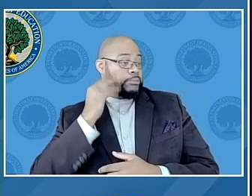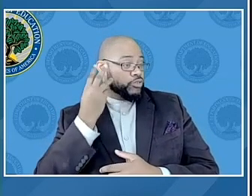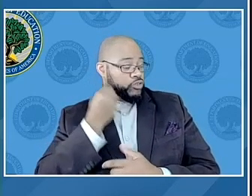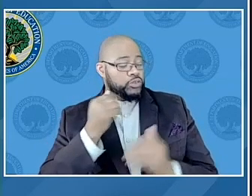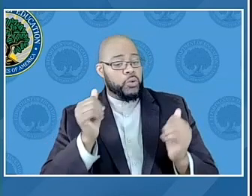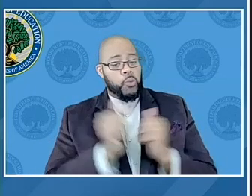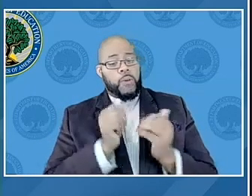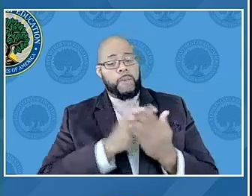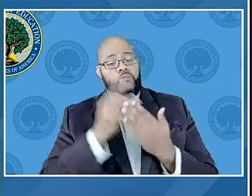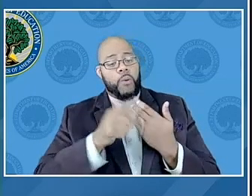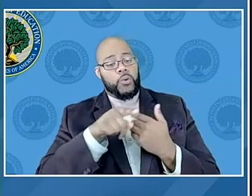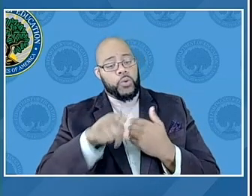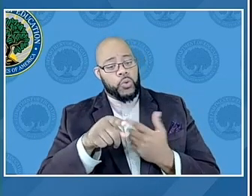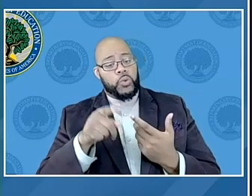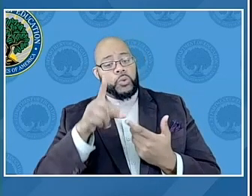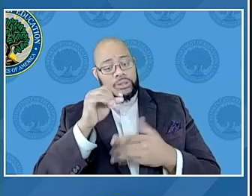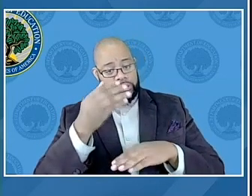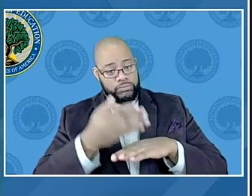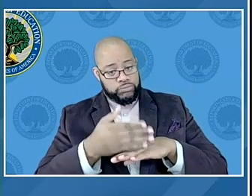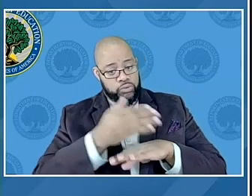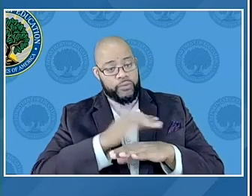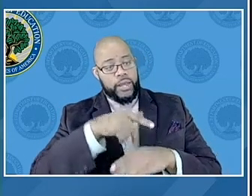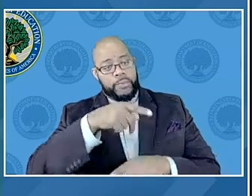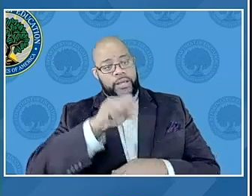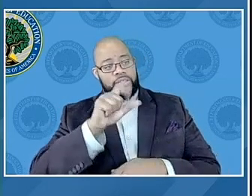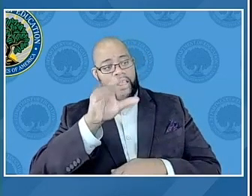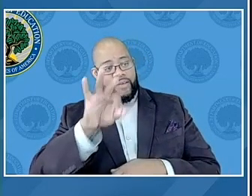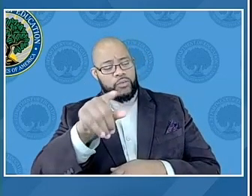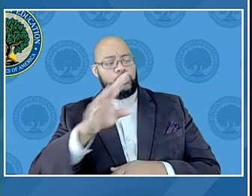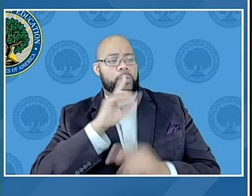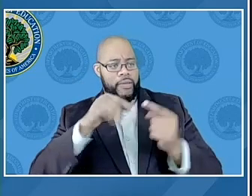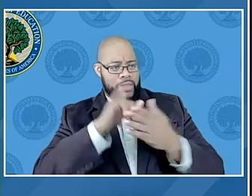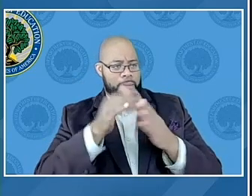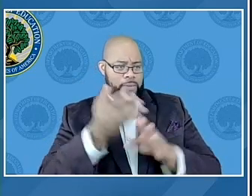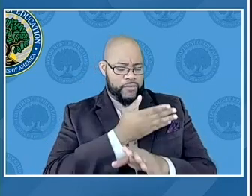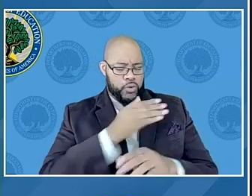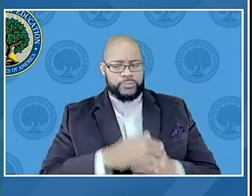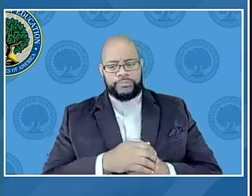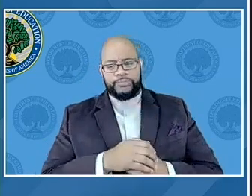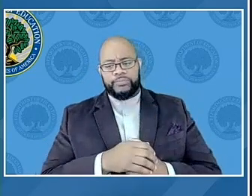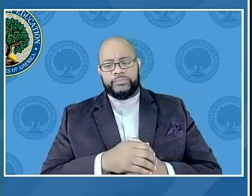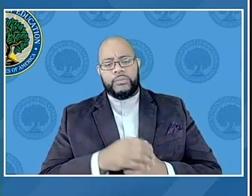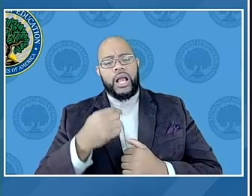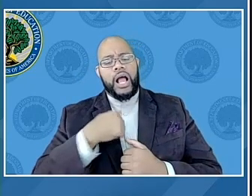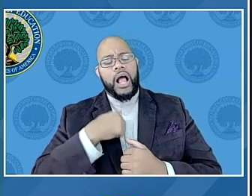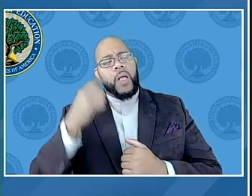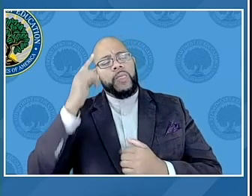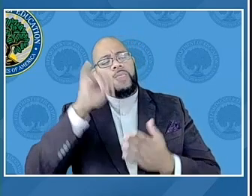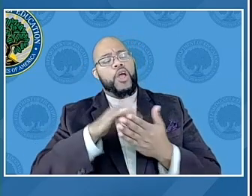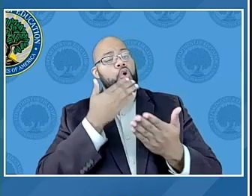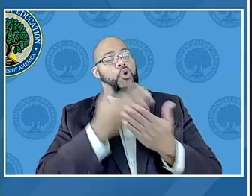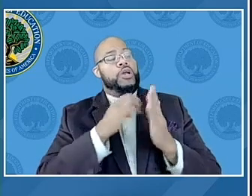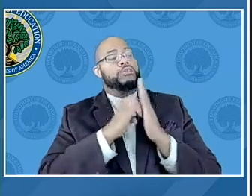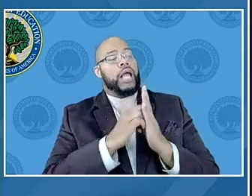you did improve, which was the PSLF one you referred to earlier. I think that it's a good example of the